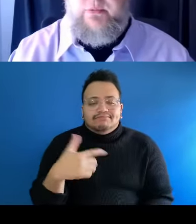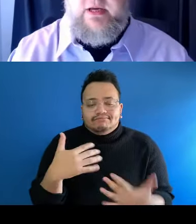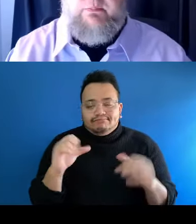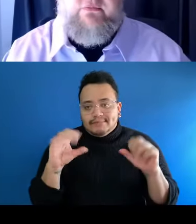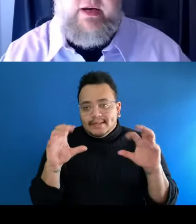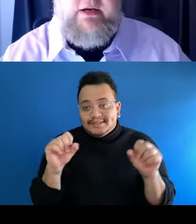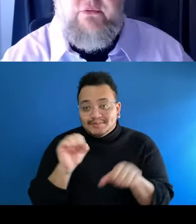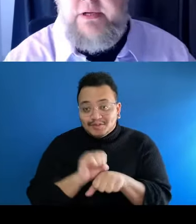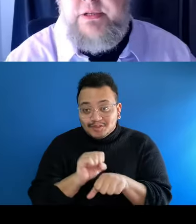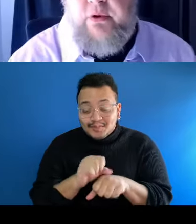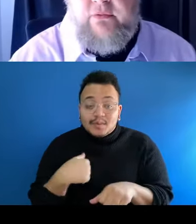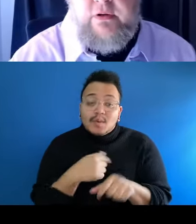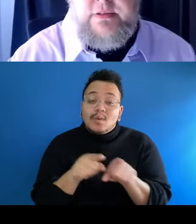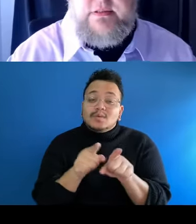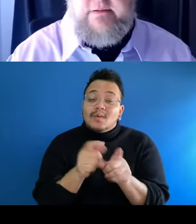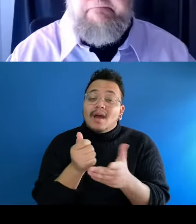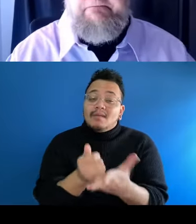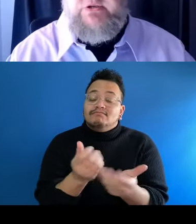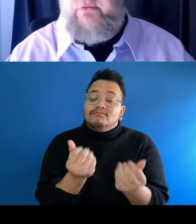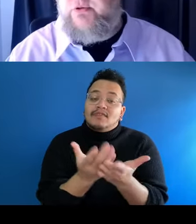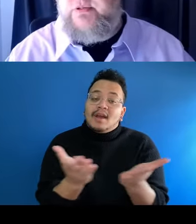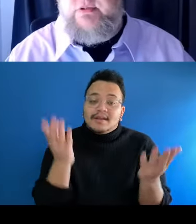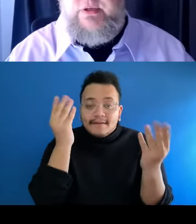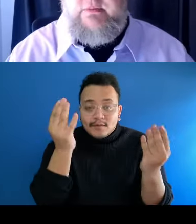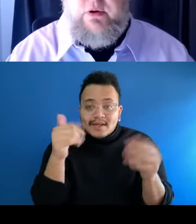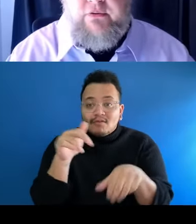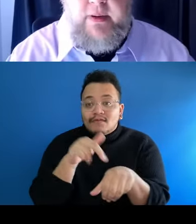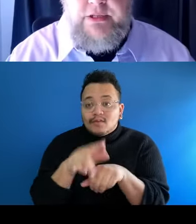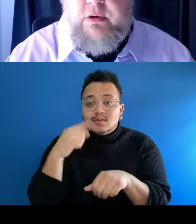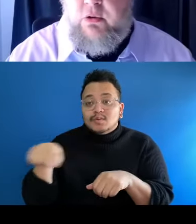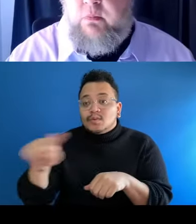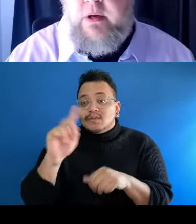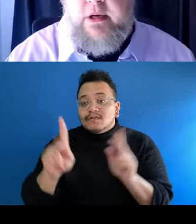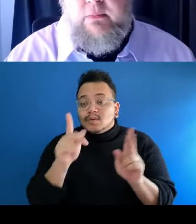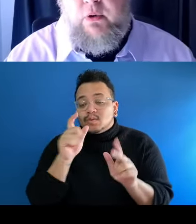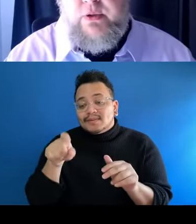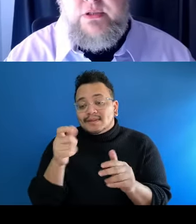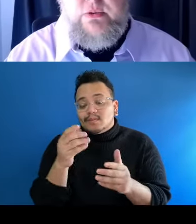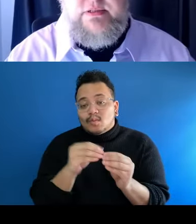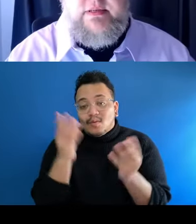And we help provide information and referrals to folks who need more information or more resources